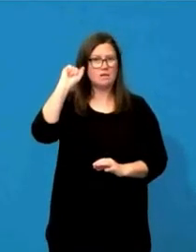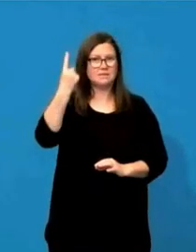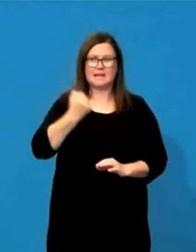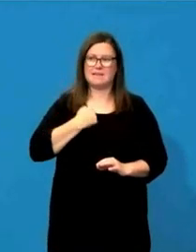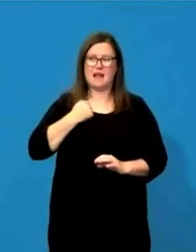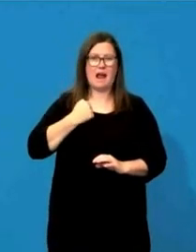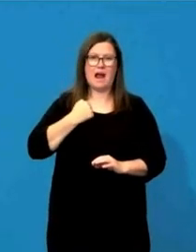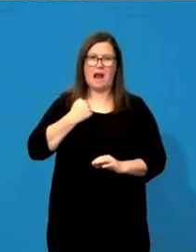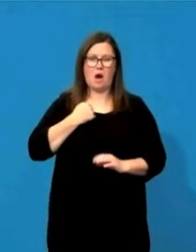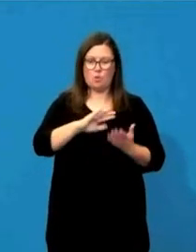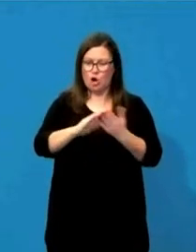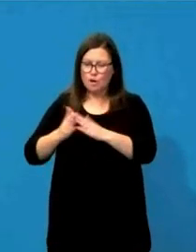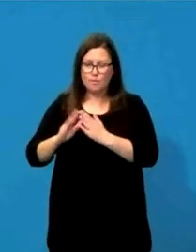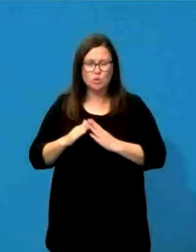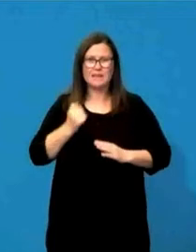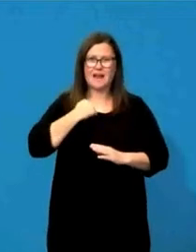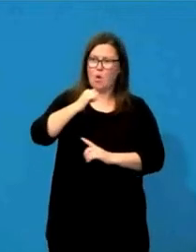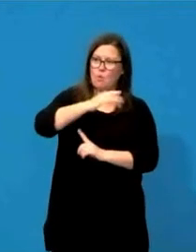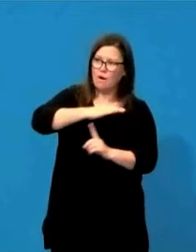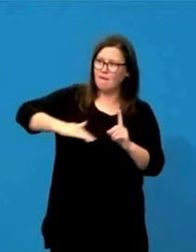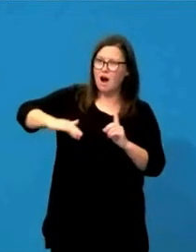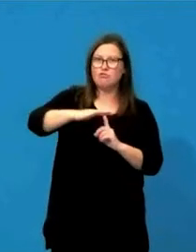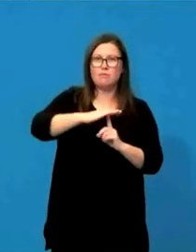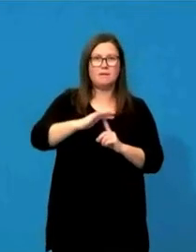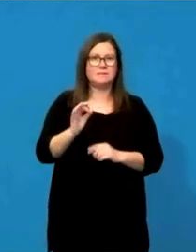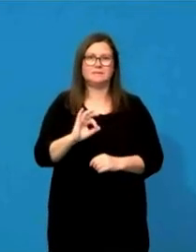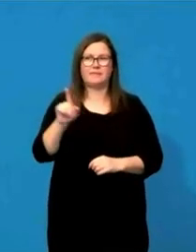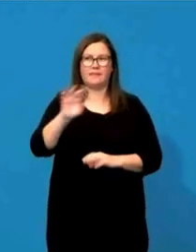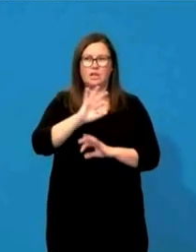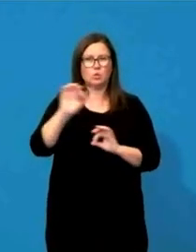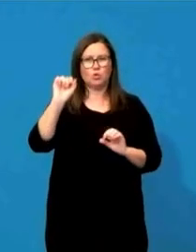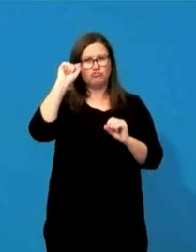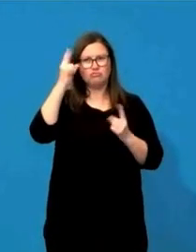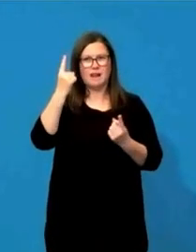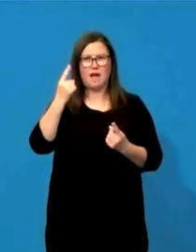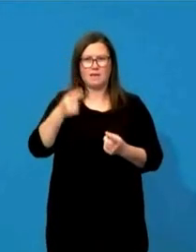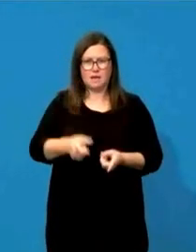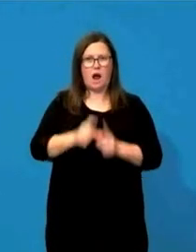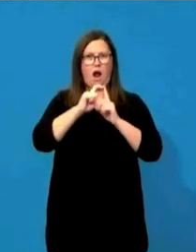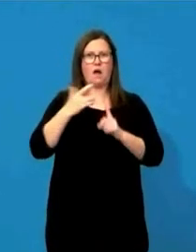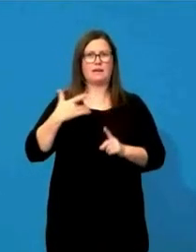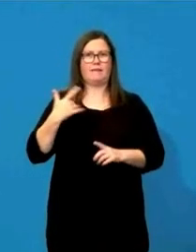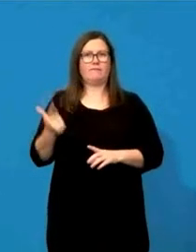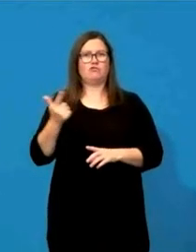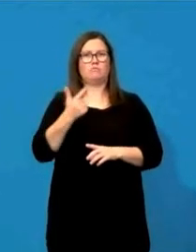and how hard it is, living in remote places with limited services and limited supports.